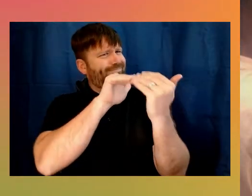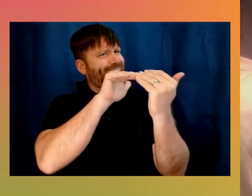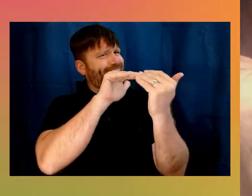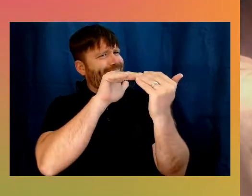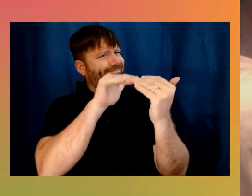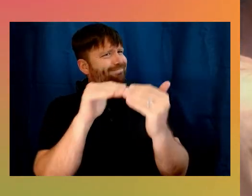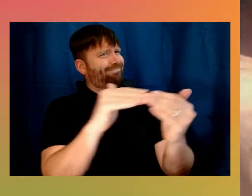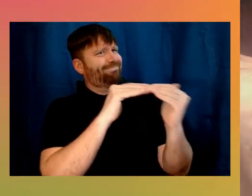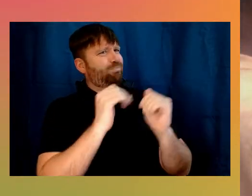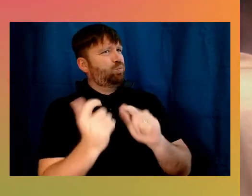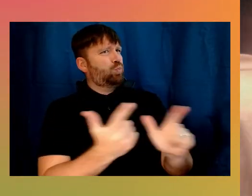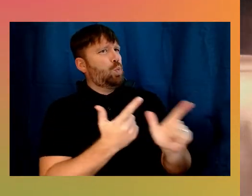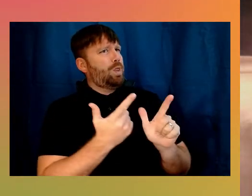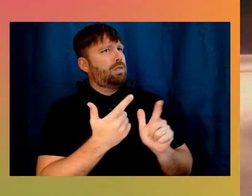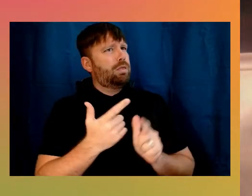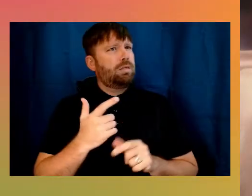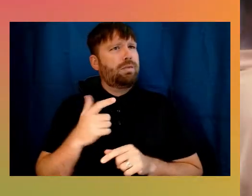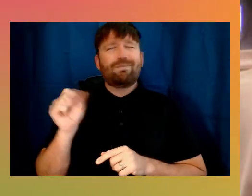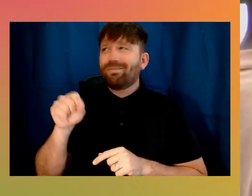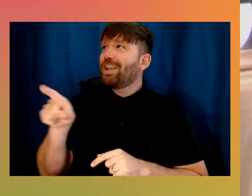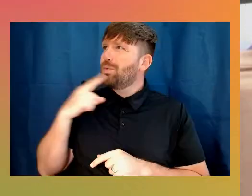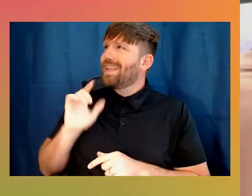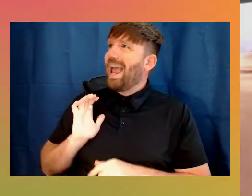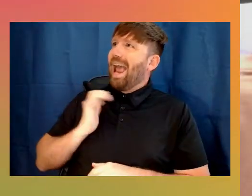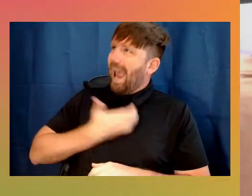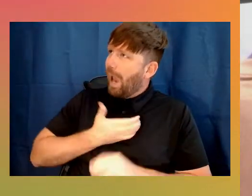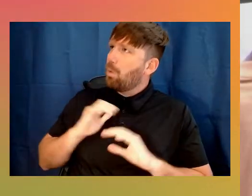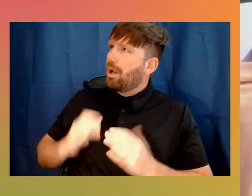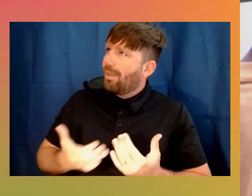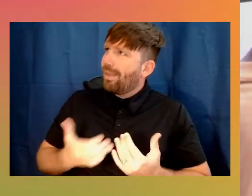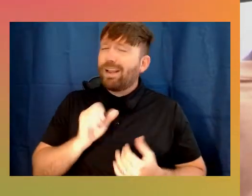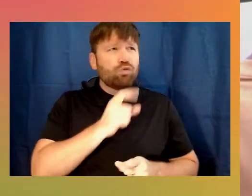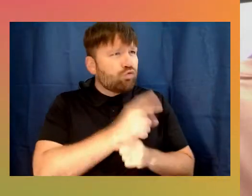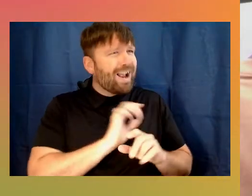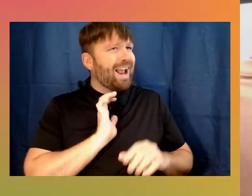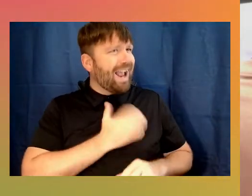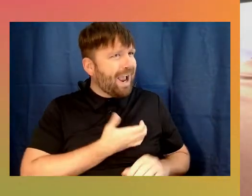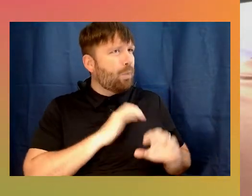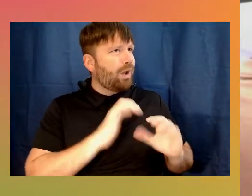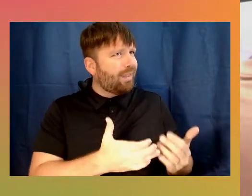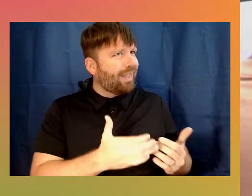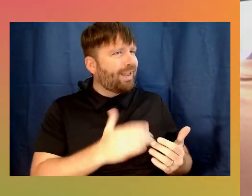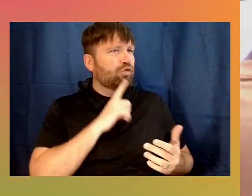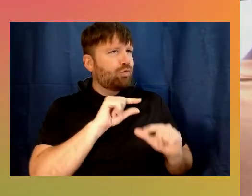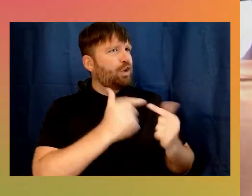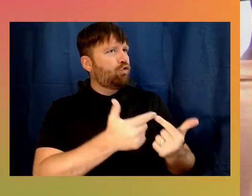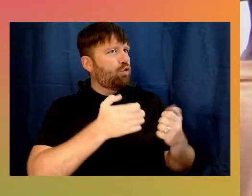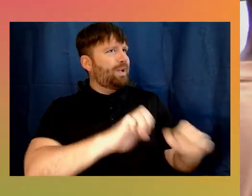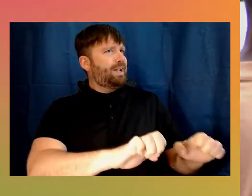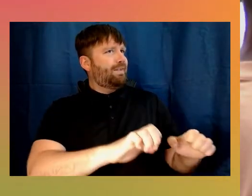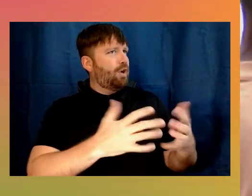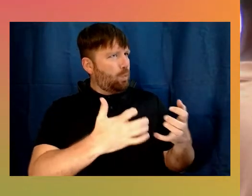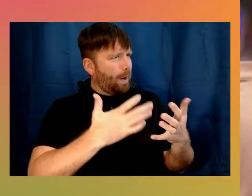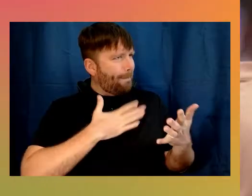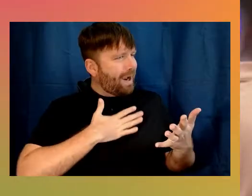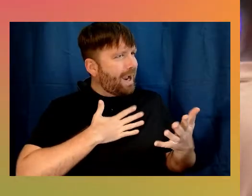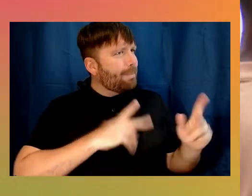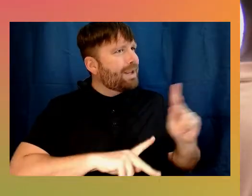I THINK, YOU KNOW, I'VE HAD SO MANY INCREDIBLE TEACHERS THROUGHOUT MY, LIKE, 17 YEARS OF PRACTICE, BUT A LOT OF THEM, IT WAS ALMOST LIKE, I PUT THEM